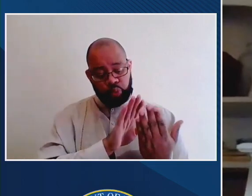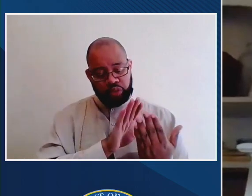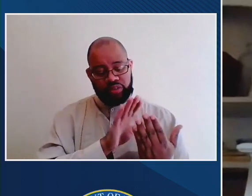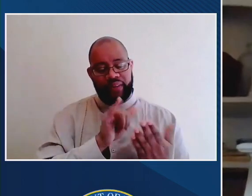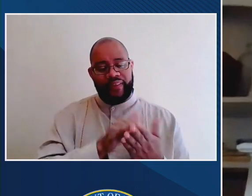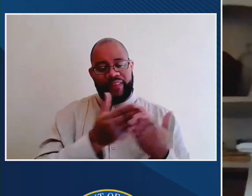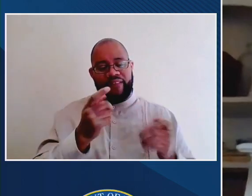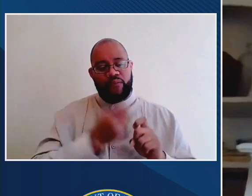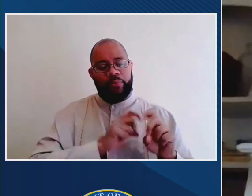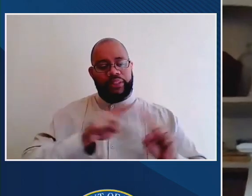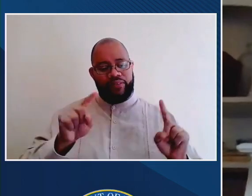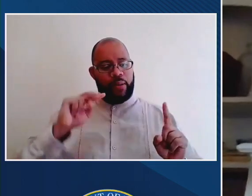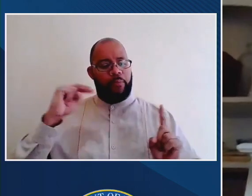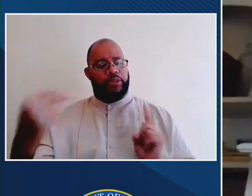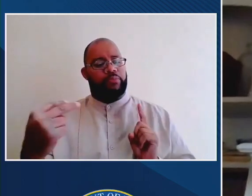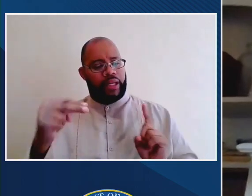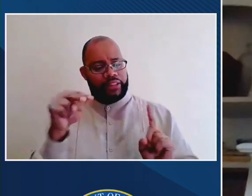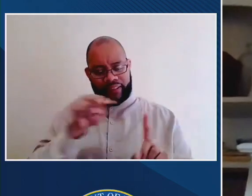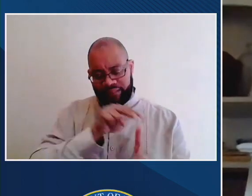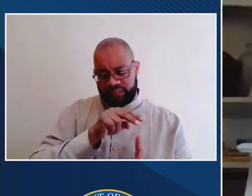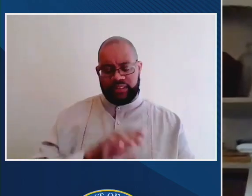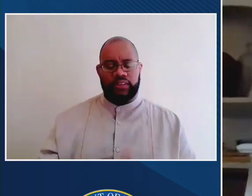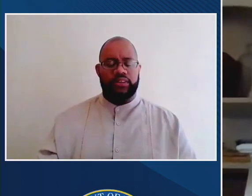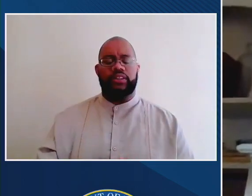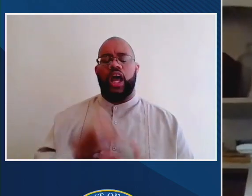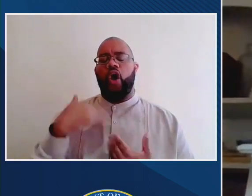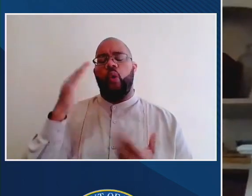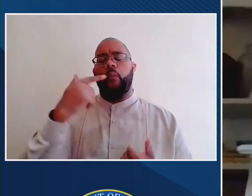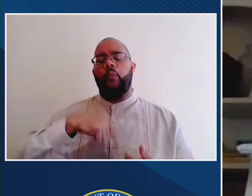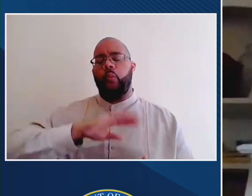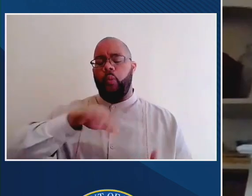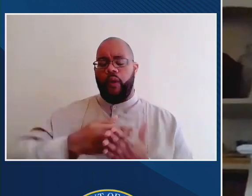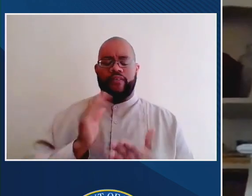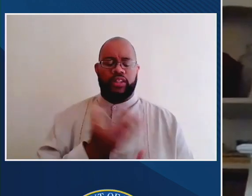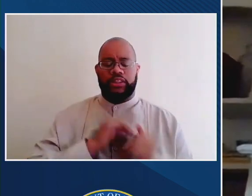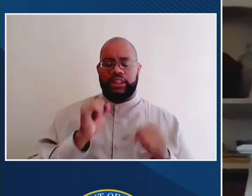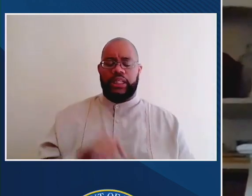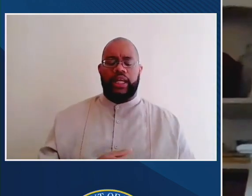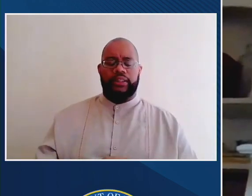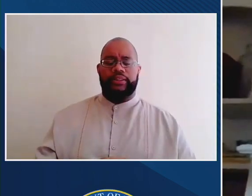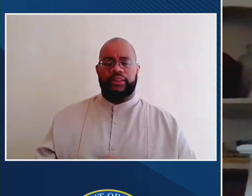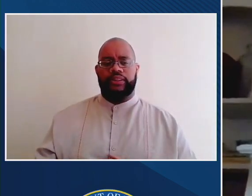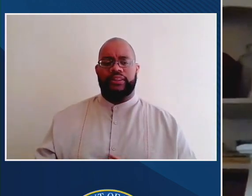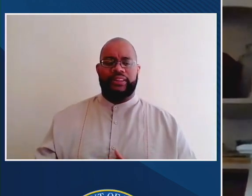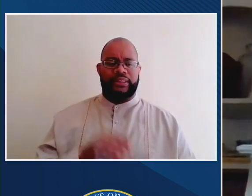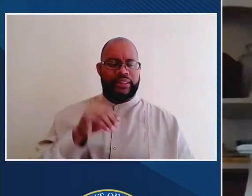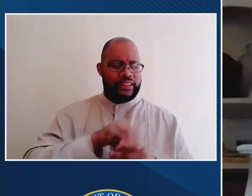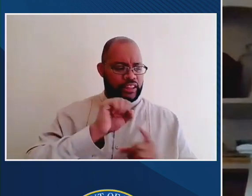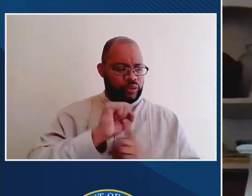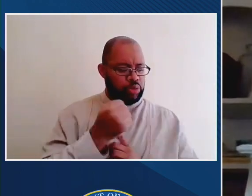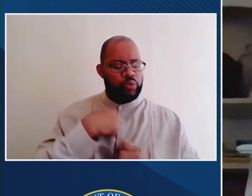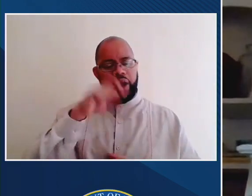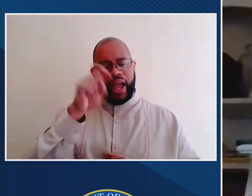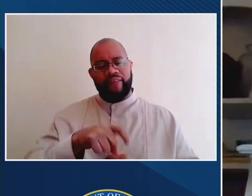perspectives. And I hope we can all, you know, it's one of these situations where we have to sometimes agree to disagree